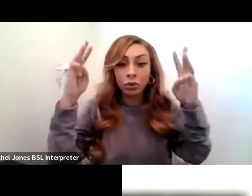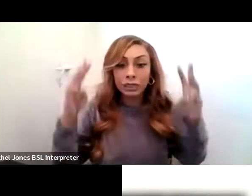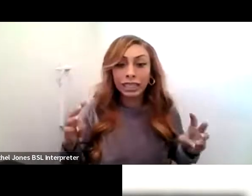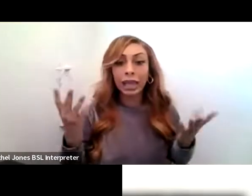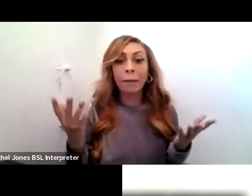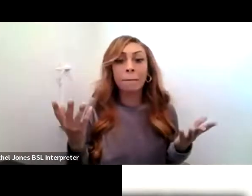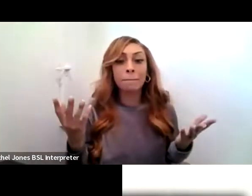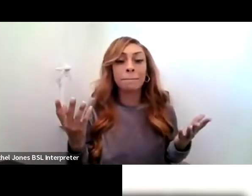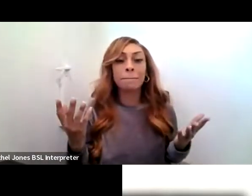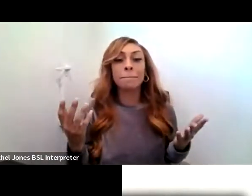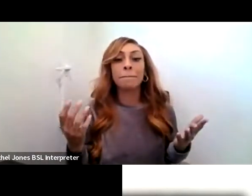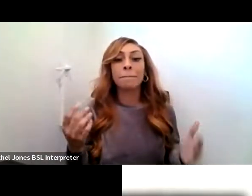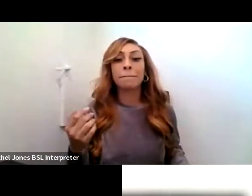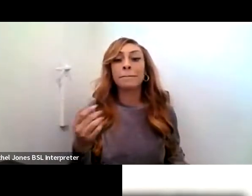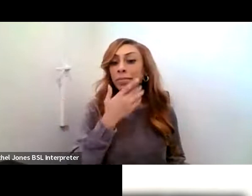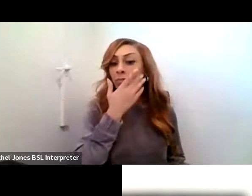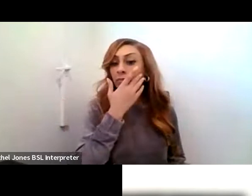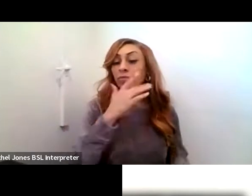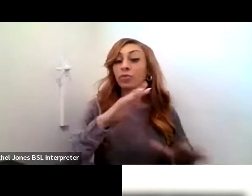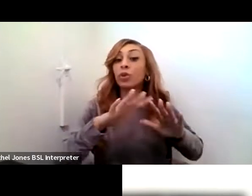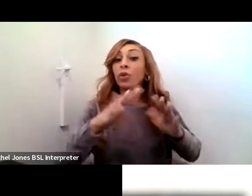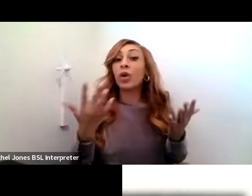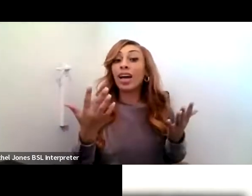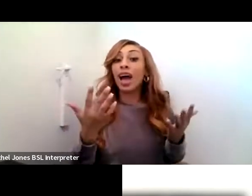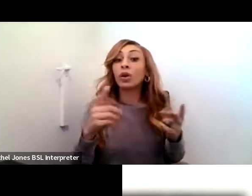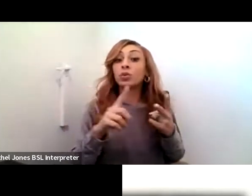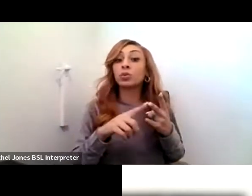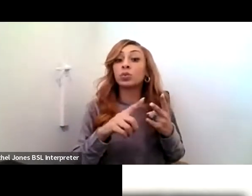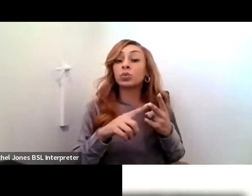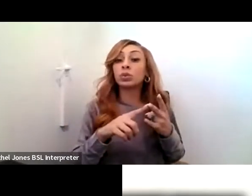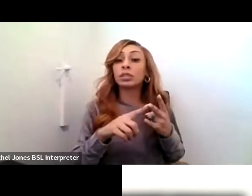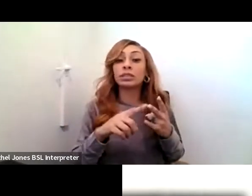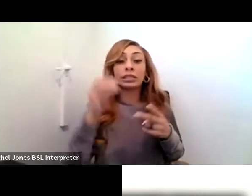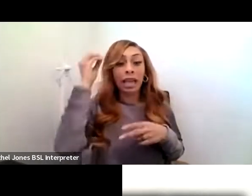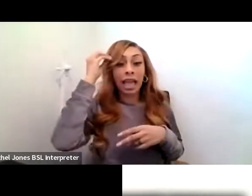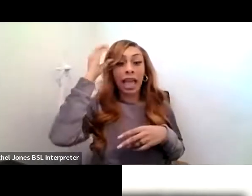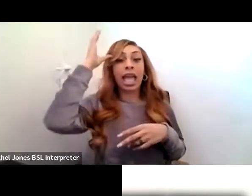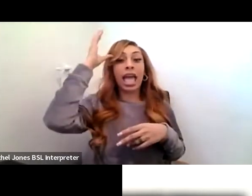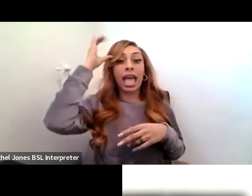So without being an expert on this,